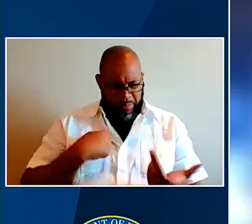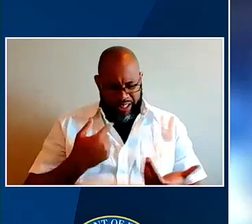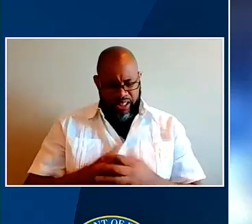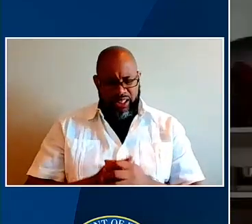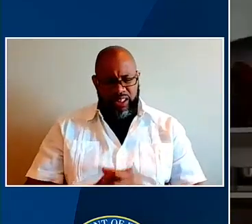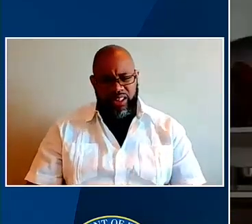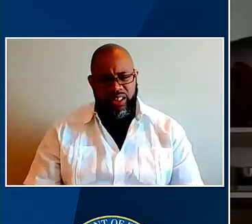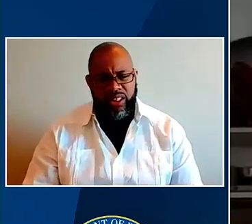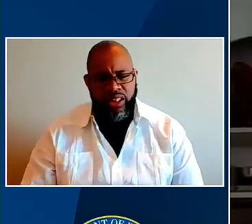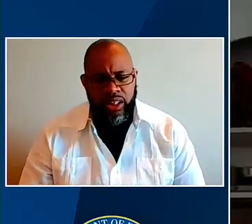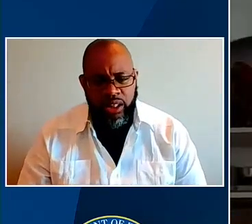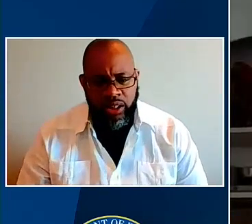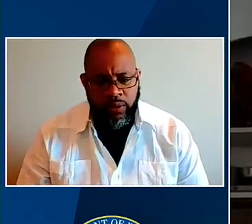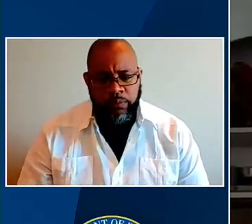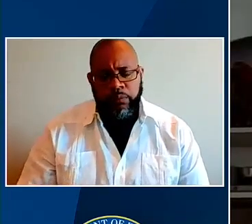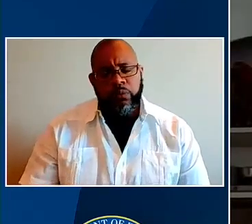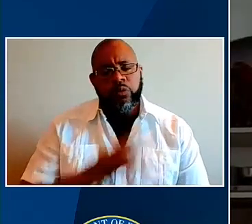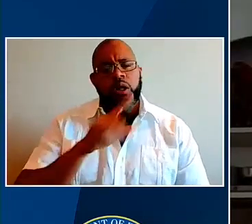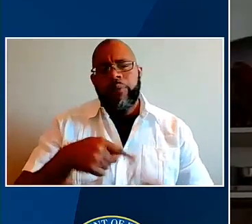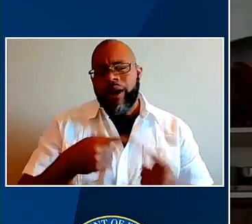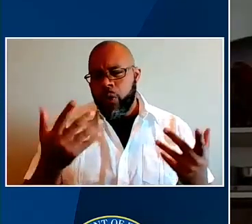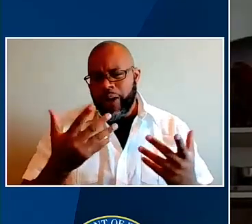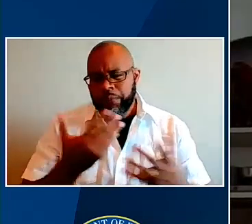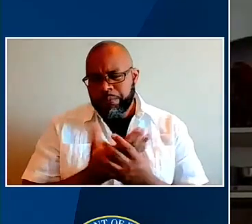We're talking about, let's go back.